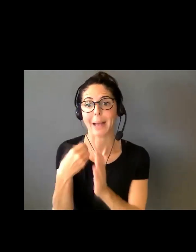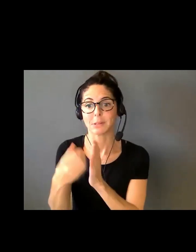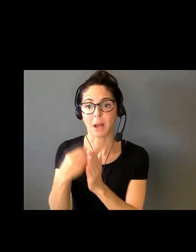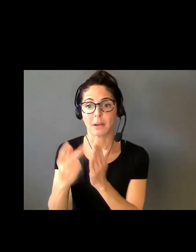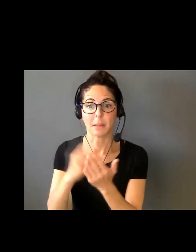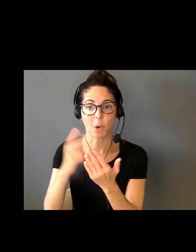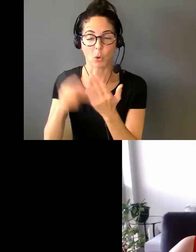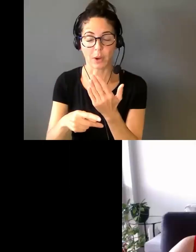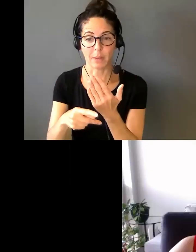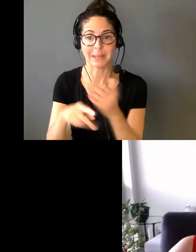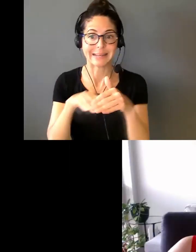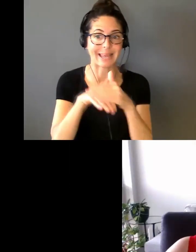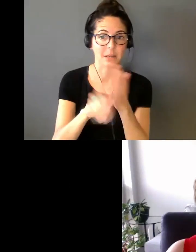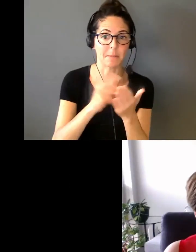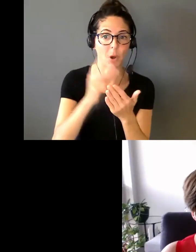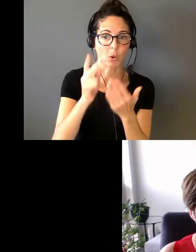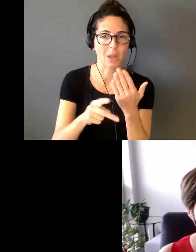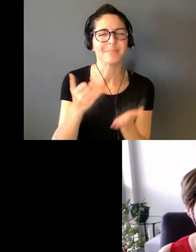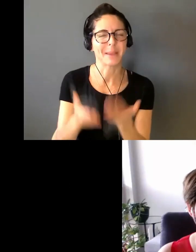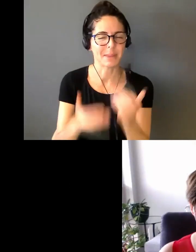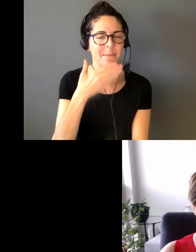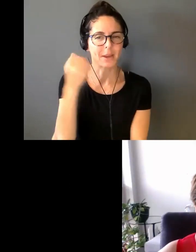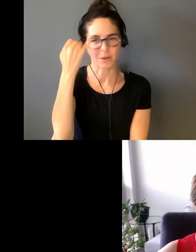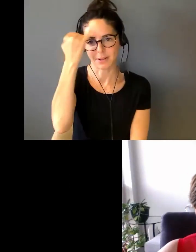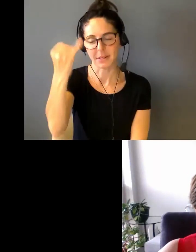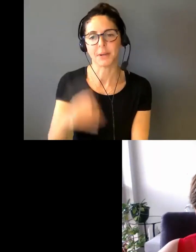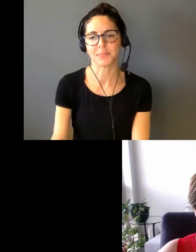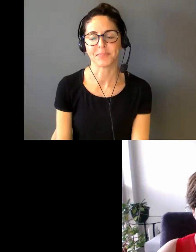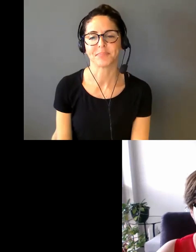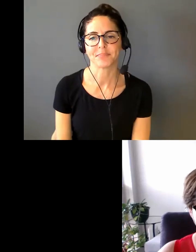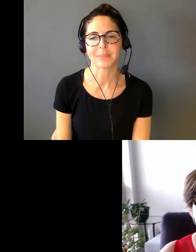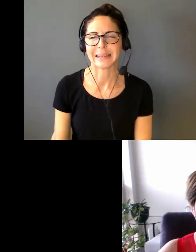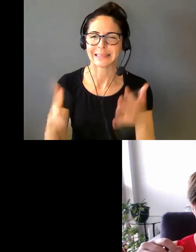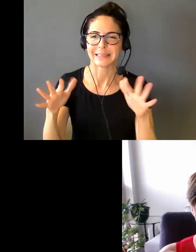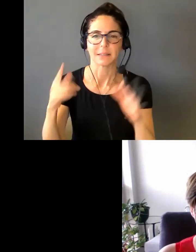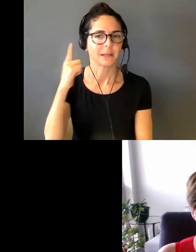able to come into the program would be an excellent source. On the top of my head,